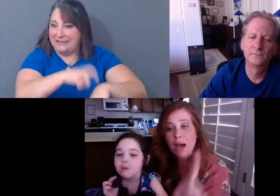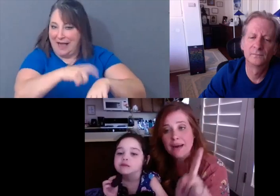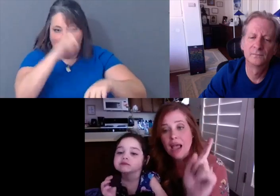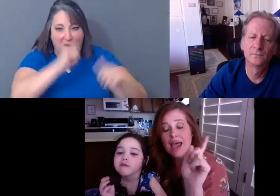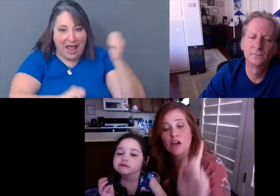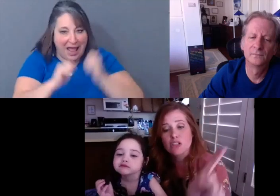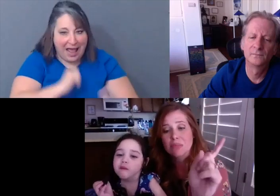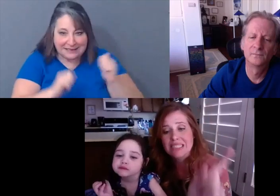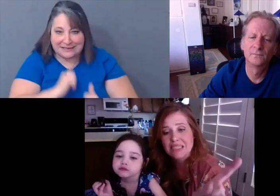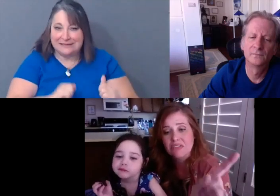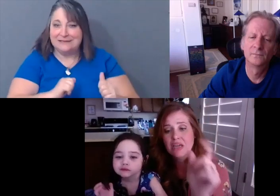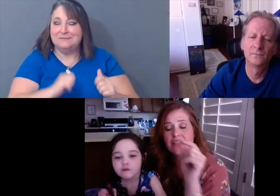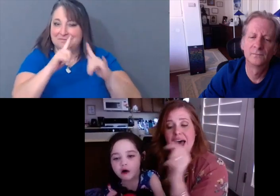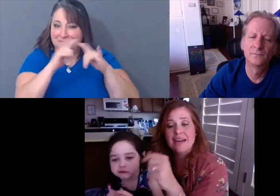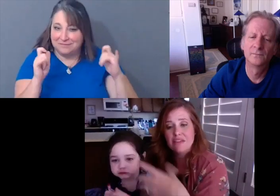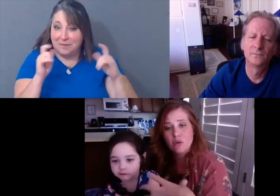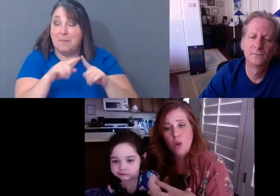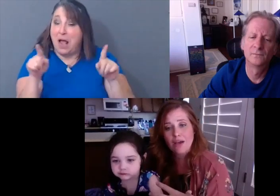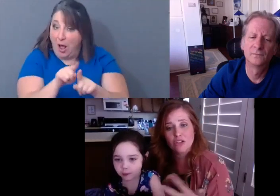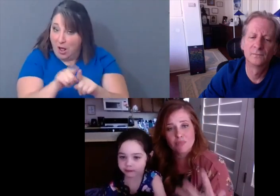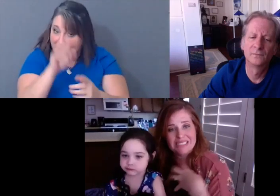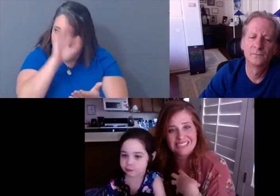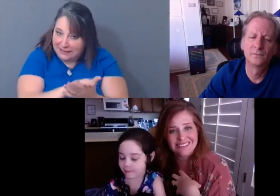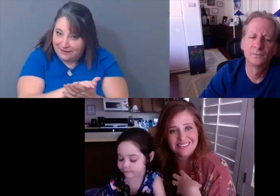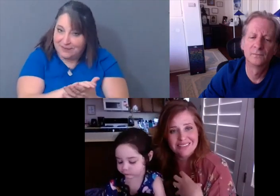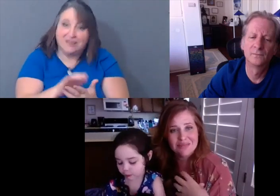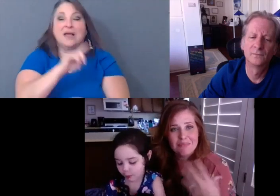But, I also believe that even while you're busy